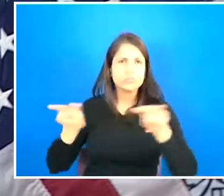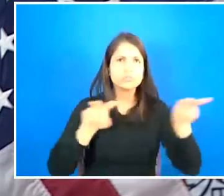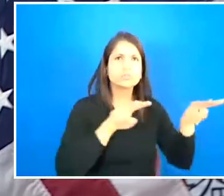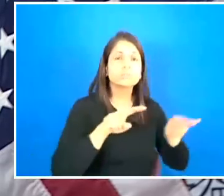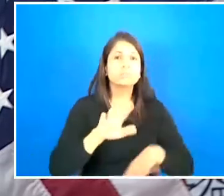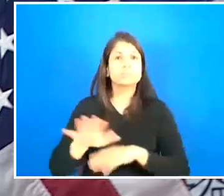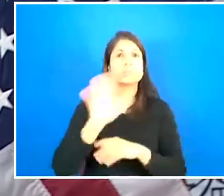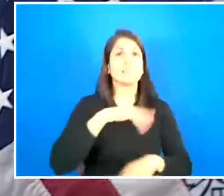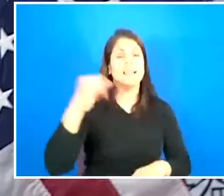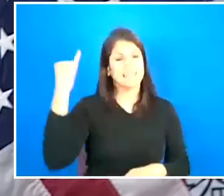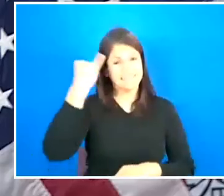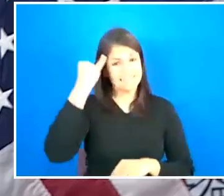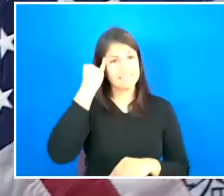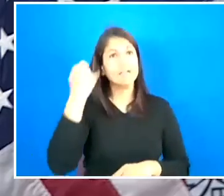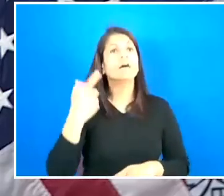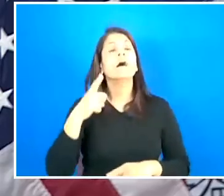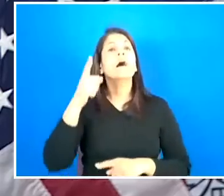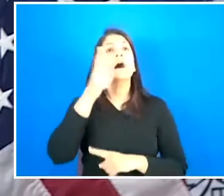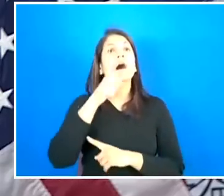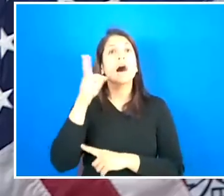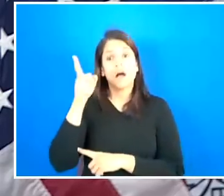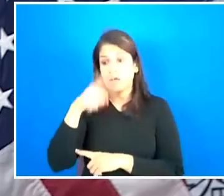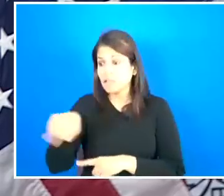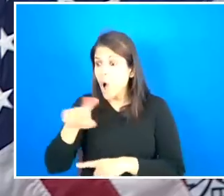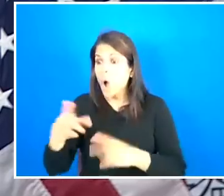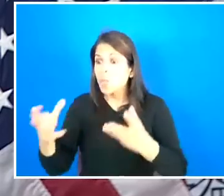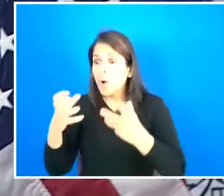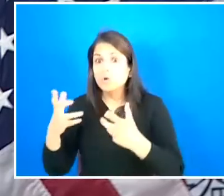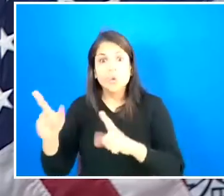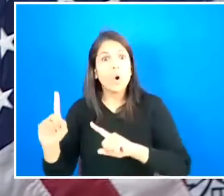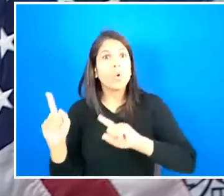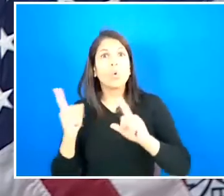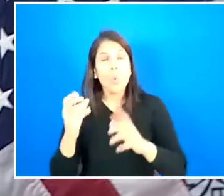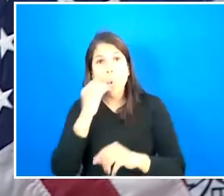SAY YES TO THIS INNOVATION. WE'LL DO OUR